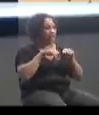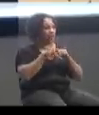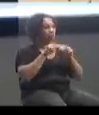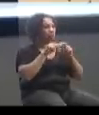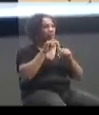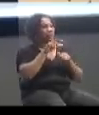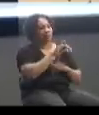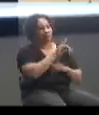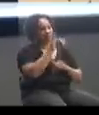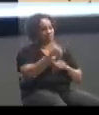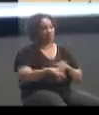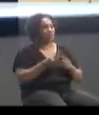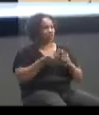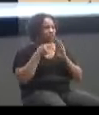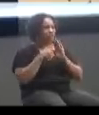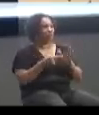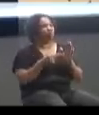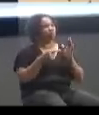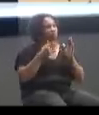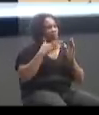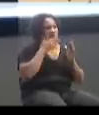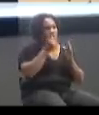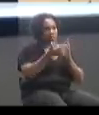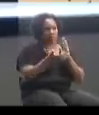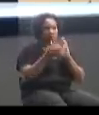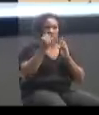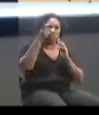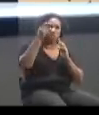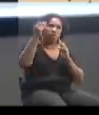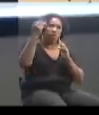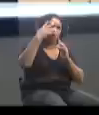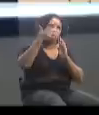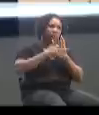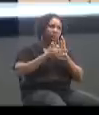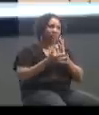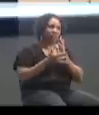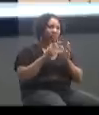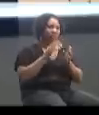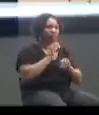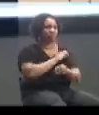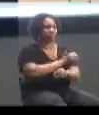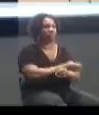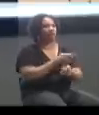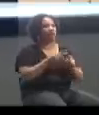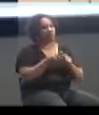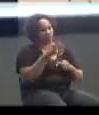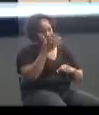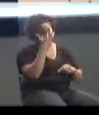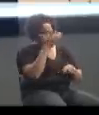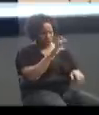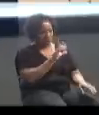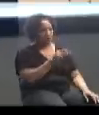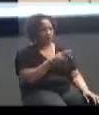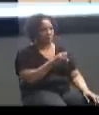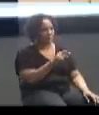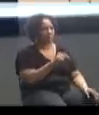TECHNOLOGY. WE ARE EVALUATING AMONG OTHER THINGS RFID AND SMART CARPET AND